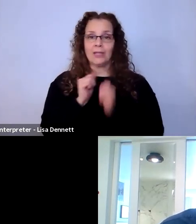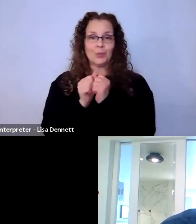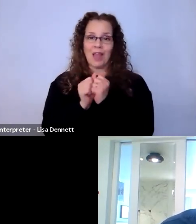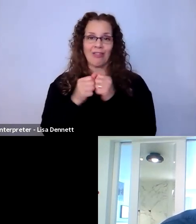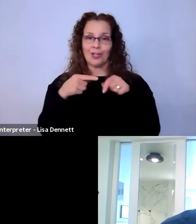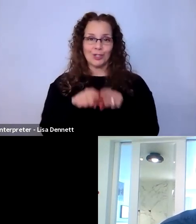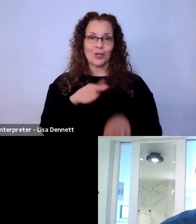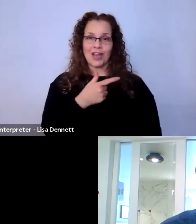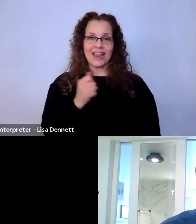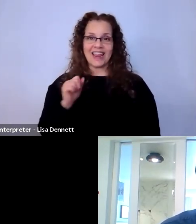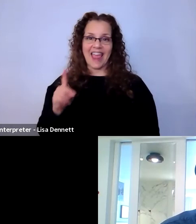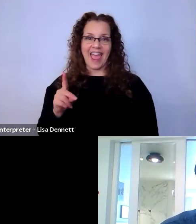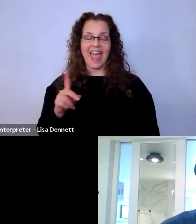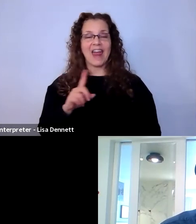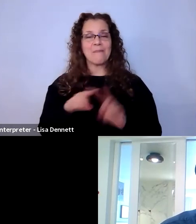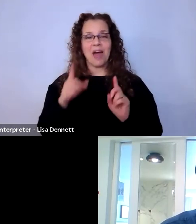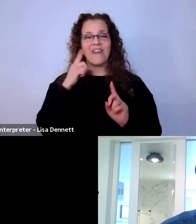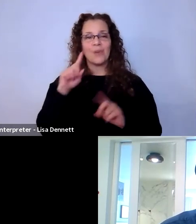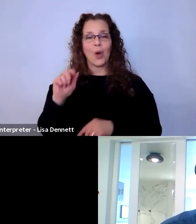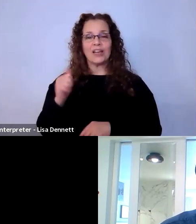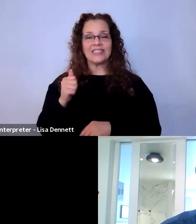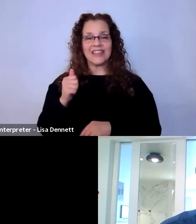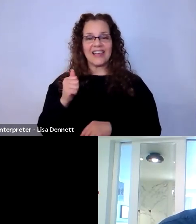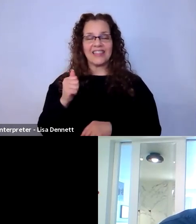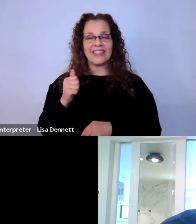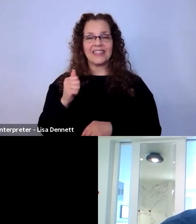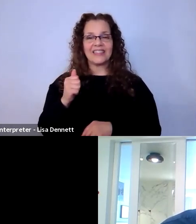But for the 10th anniversary we are absolutely together we have friends